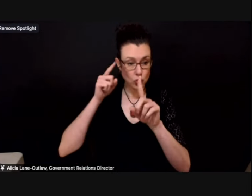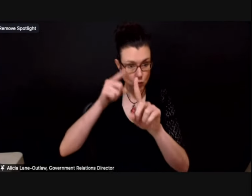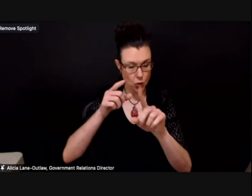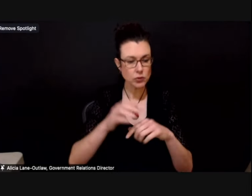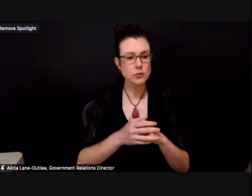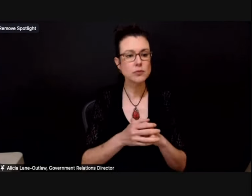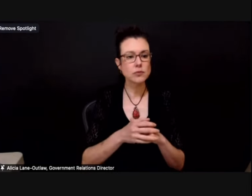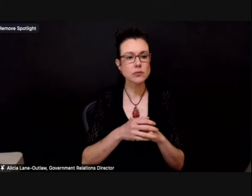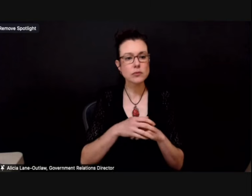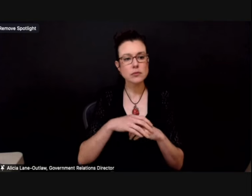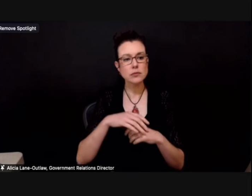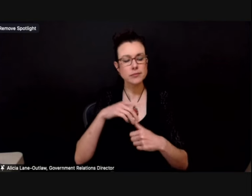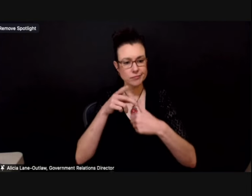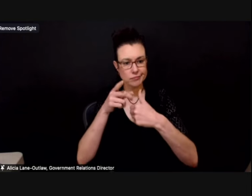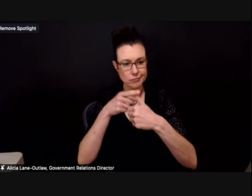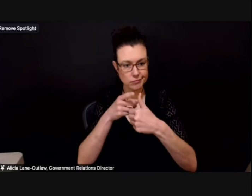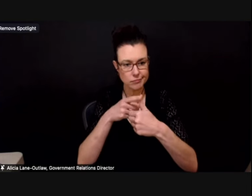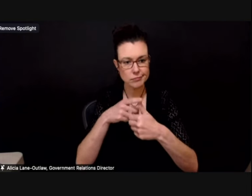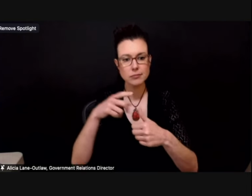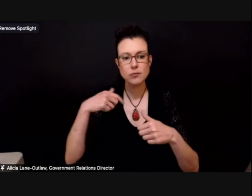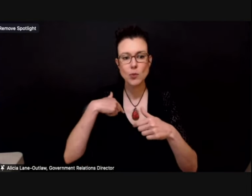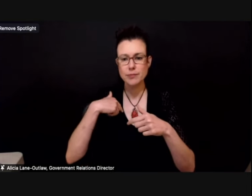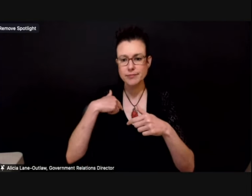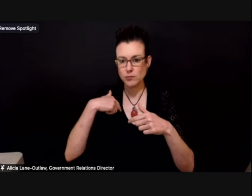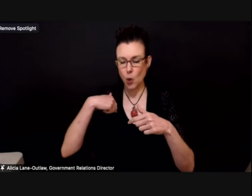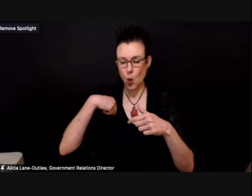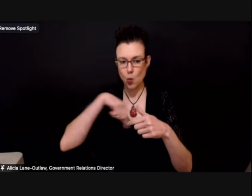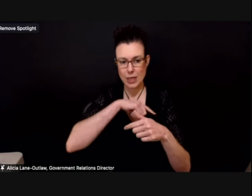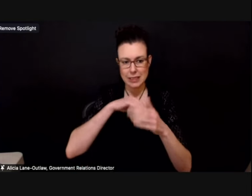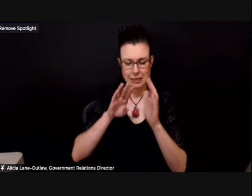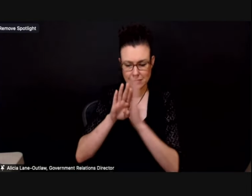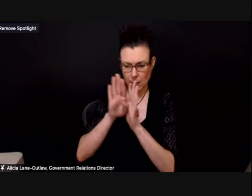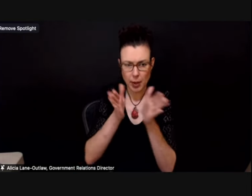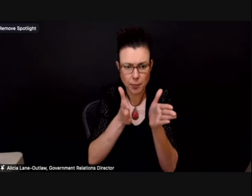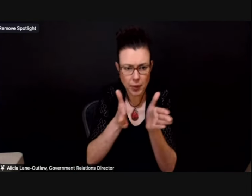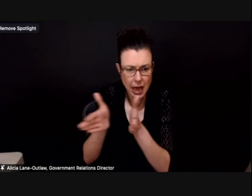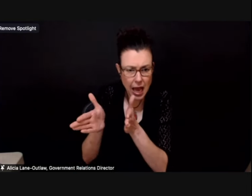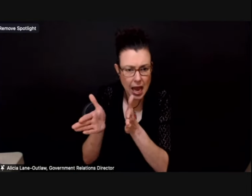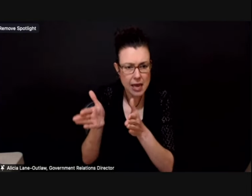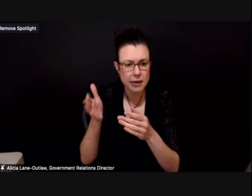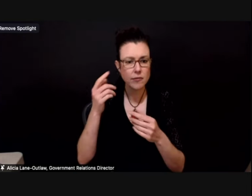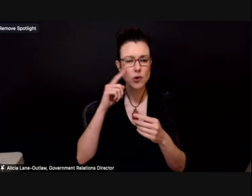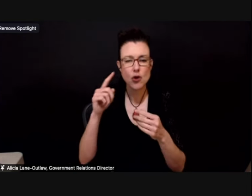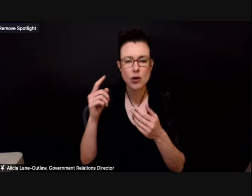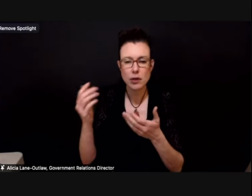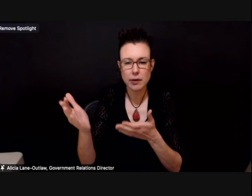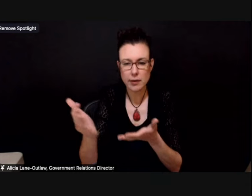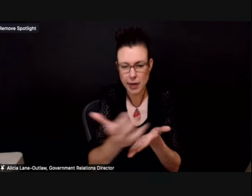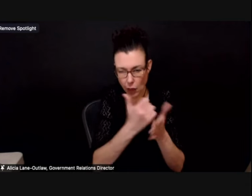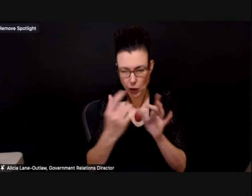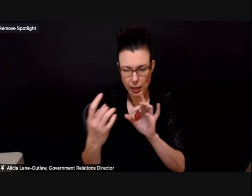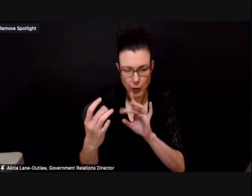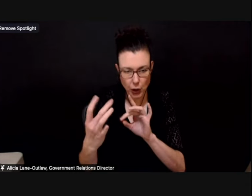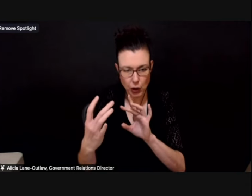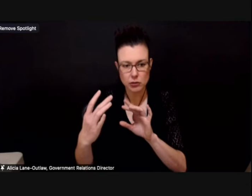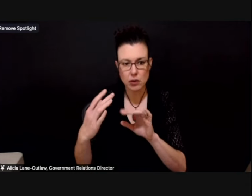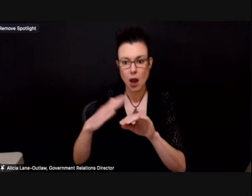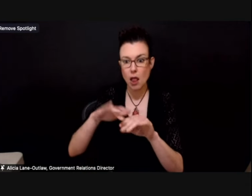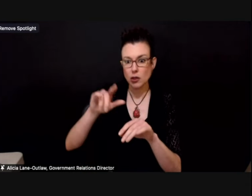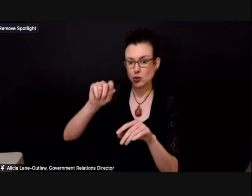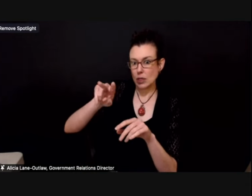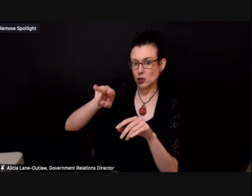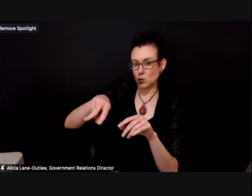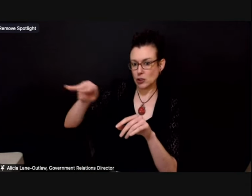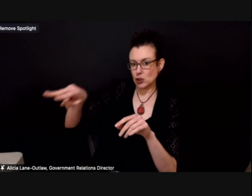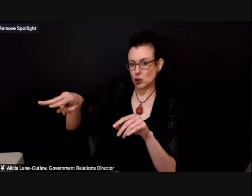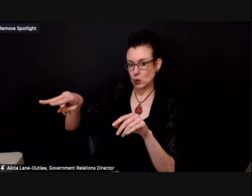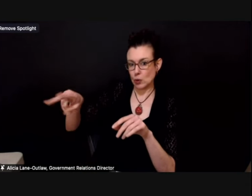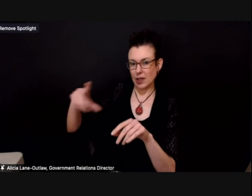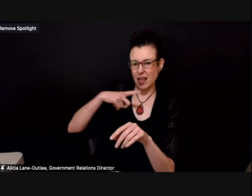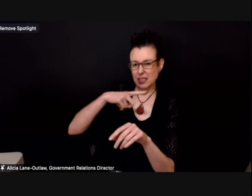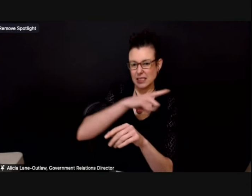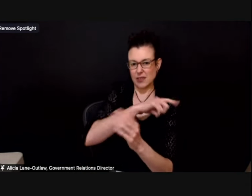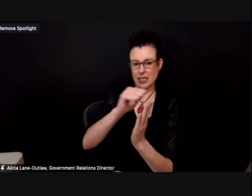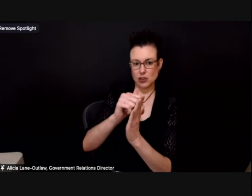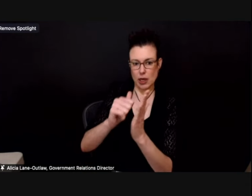First, we developed a plan for gathering input on 2022 legislative agenda with Civic &